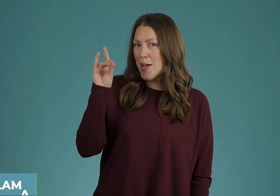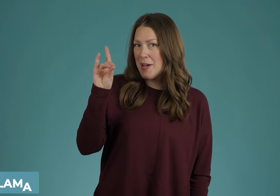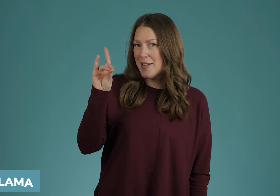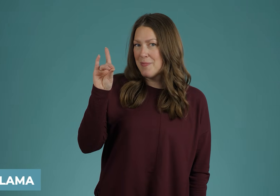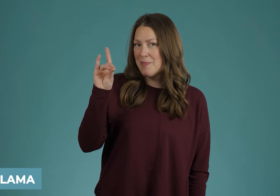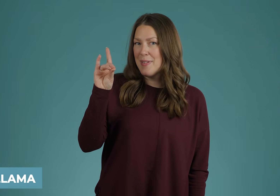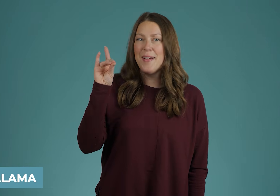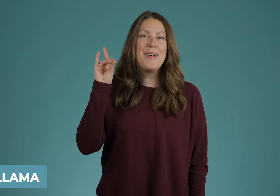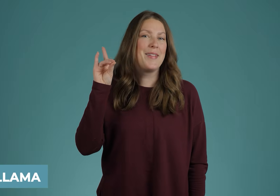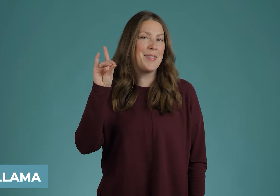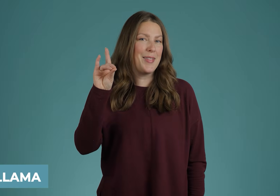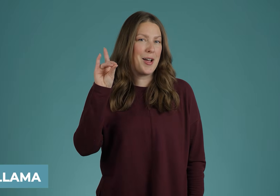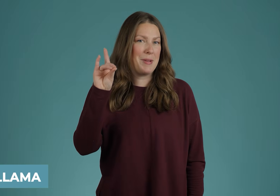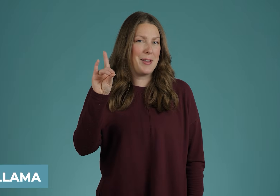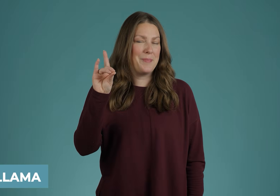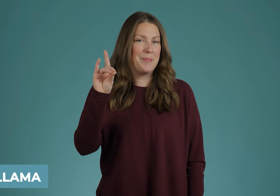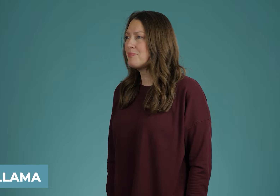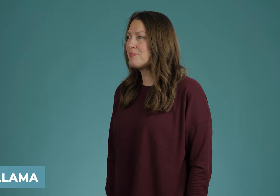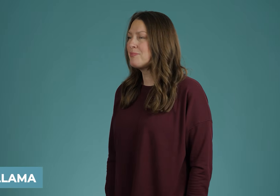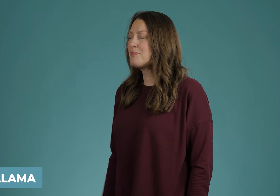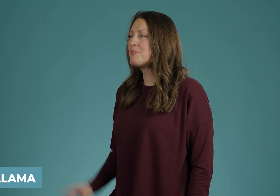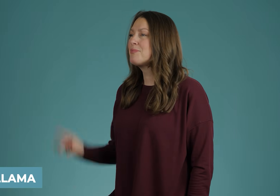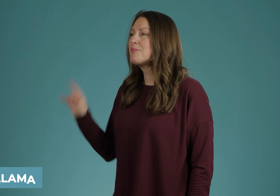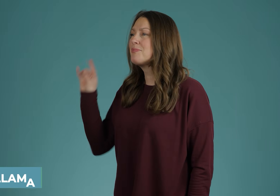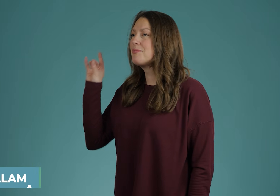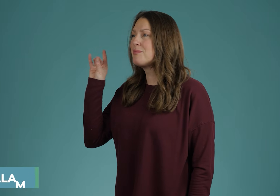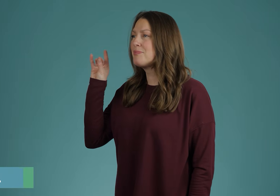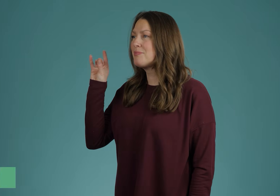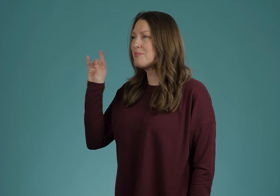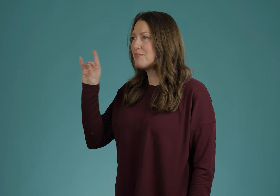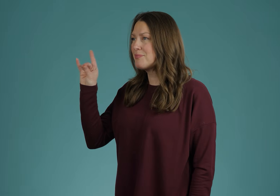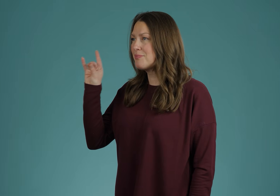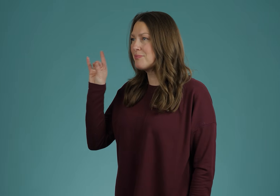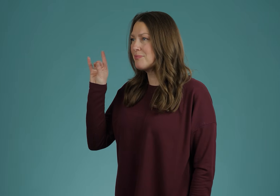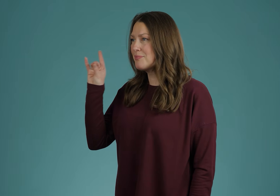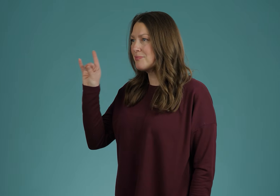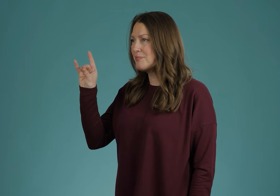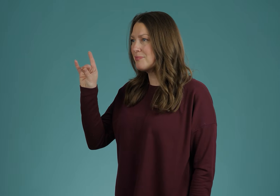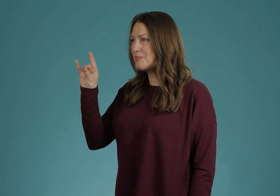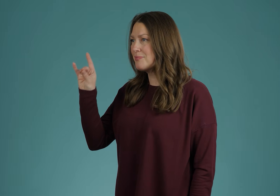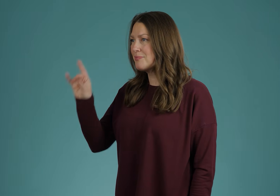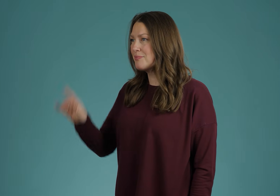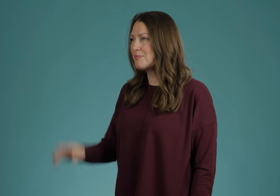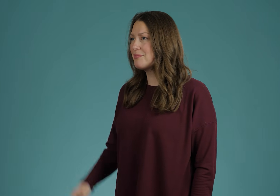Llama. Llama. Your middle finger and